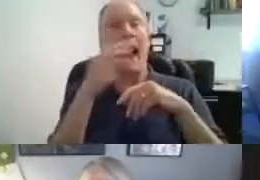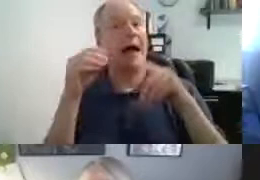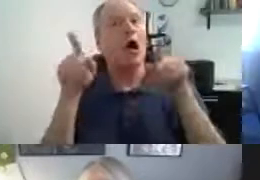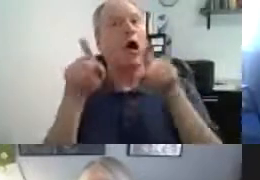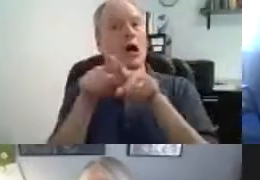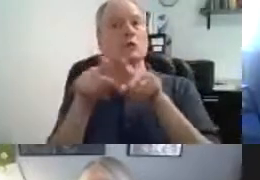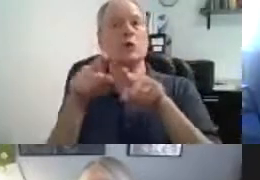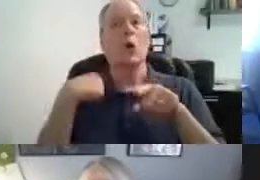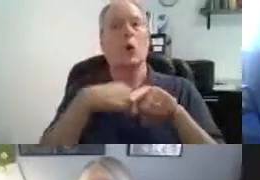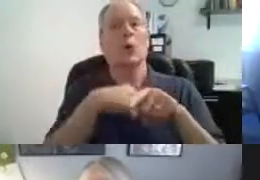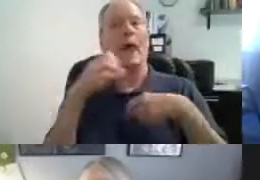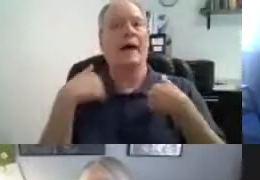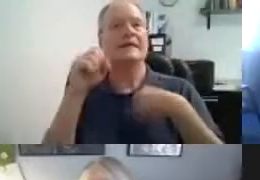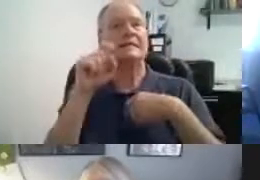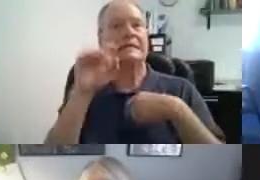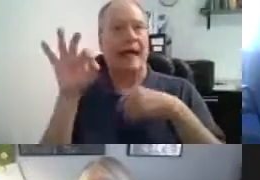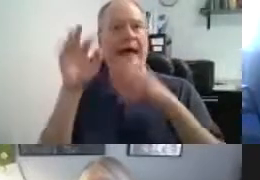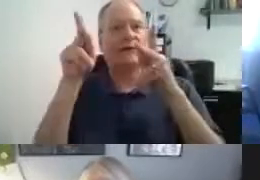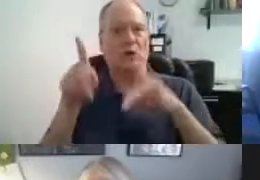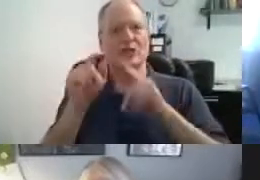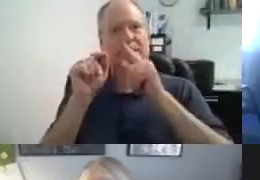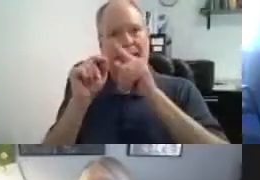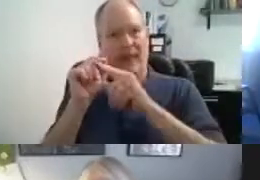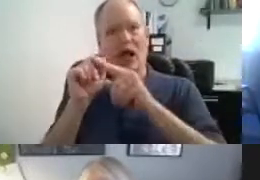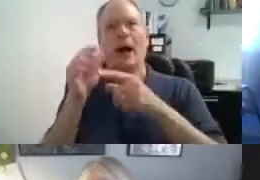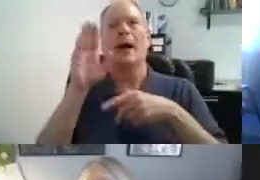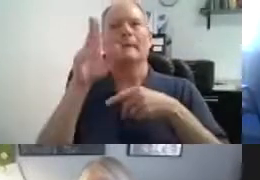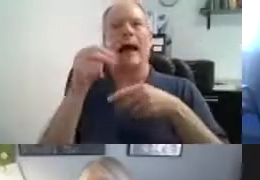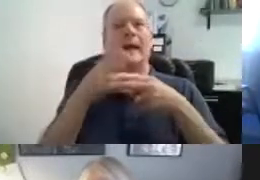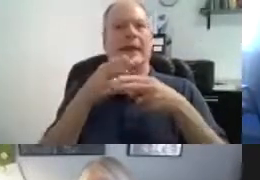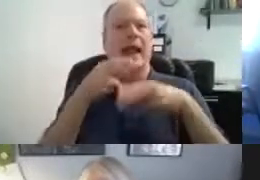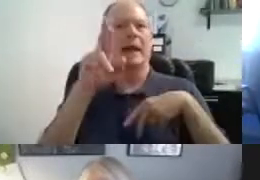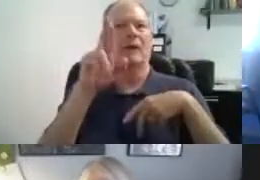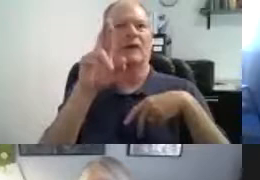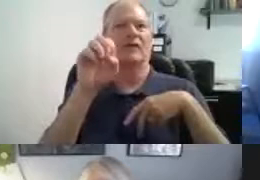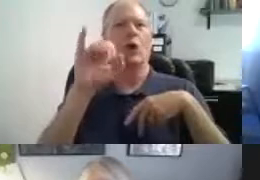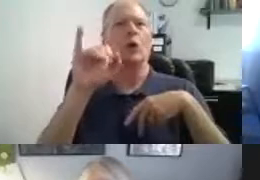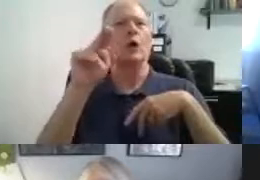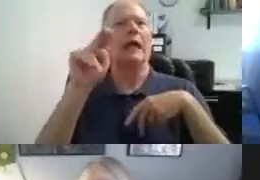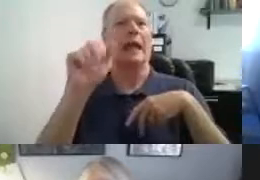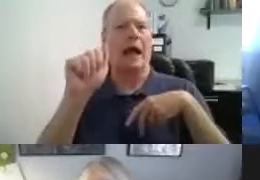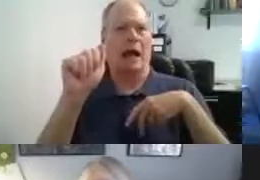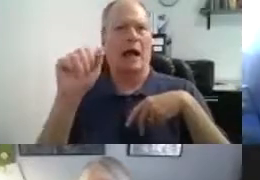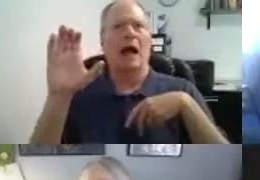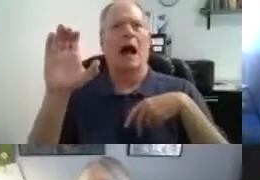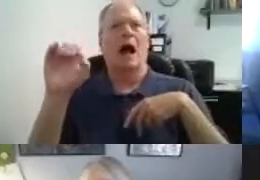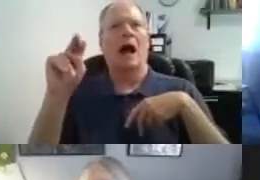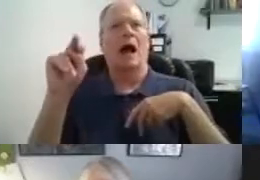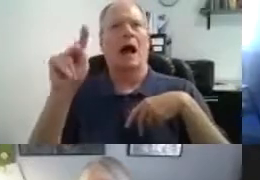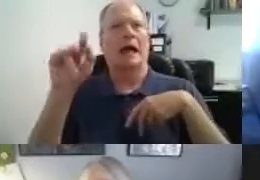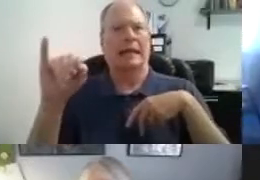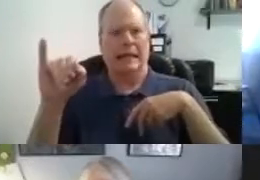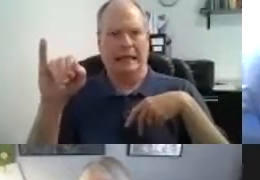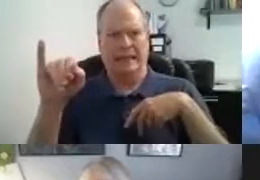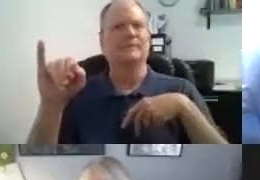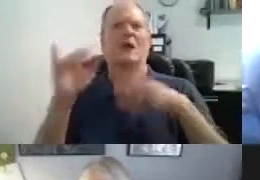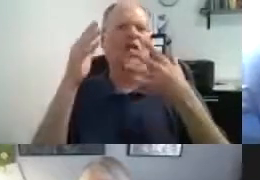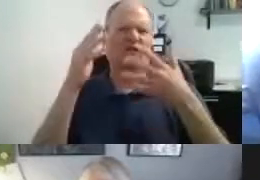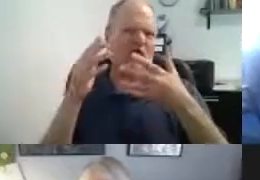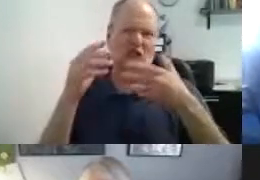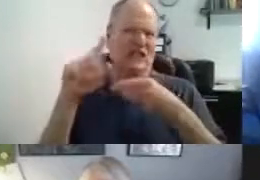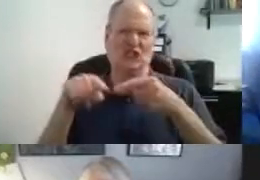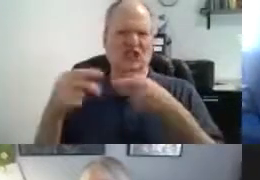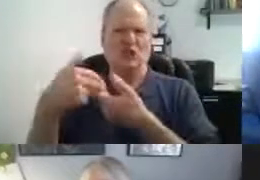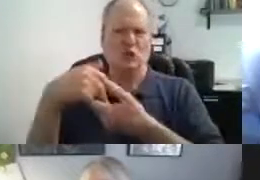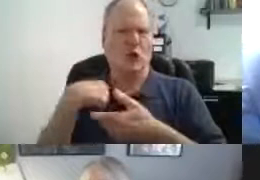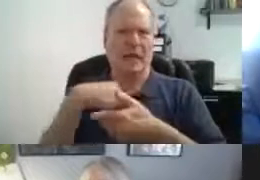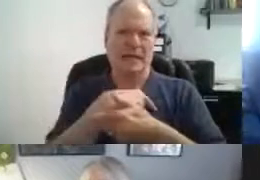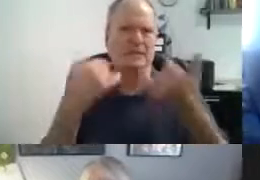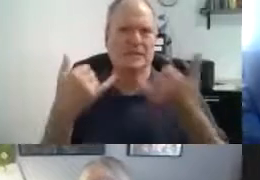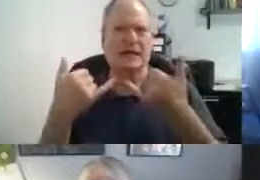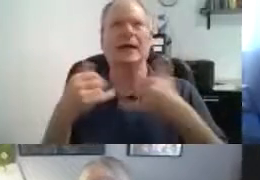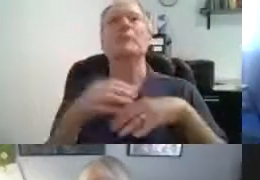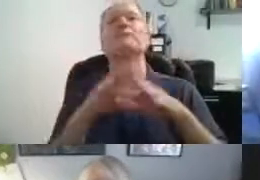We also have a staff person there by the name Reina Conti. Unfortunately, she is unable to join us today.